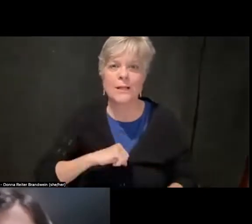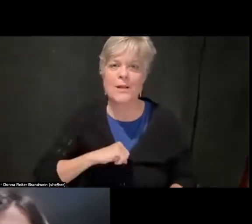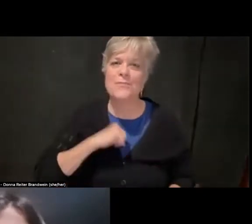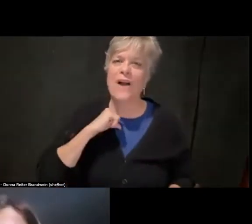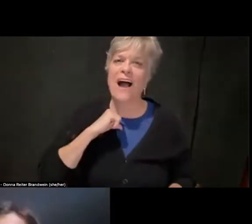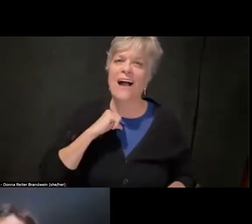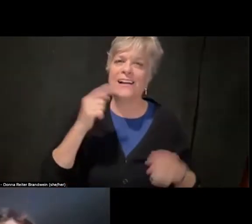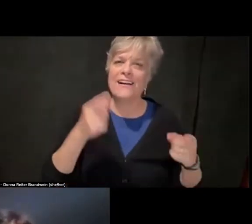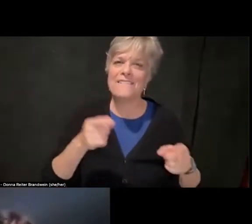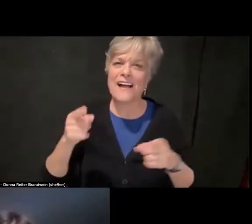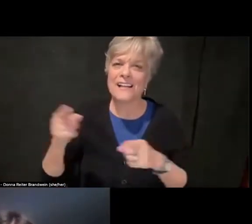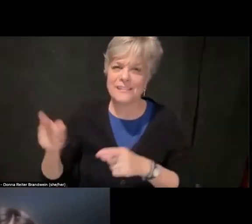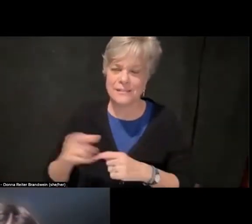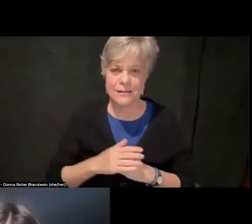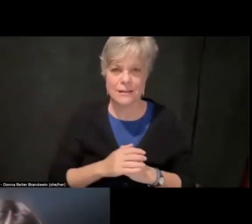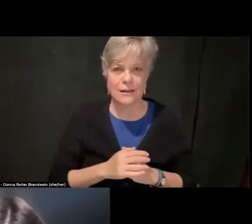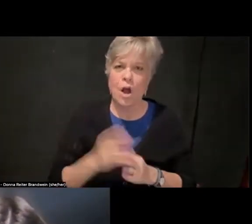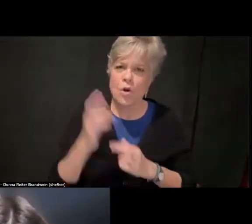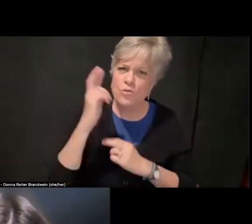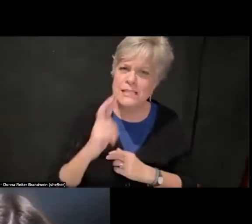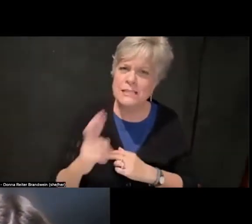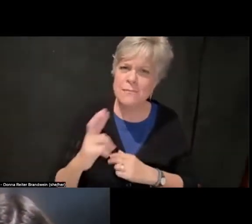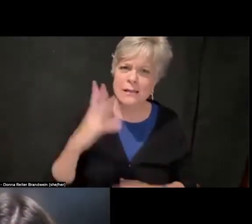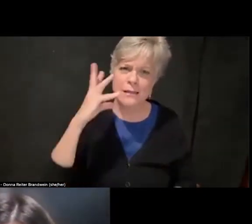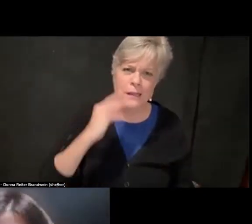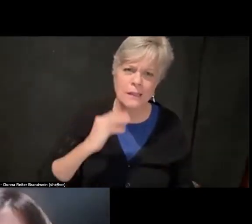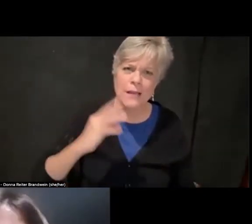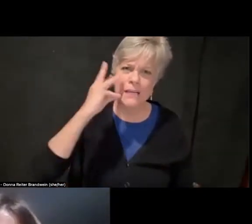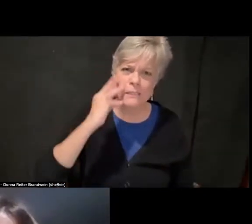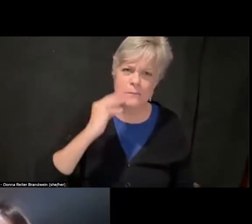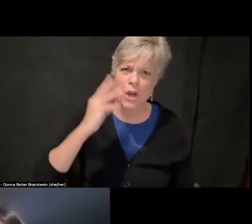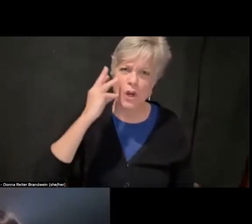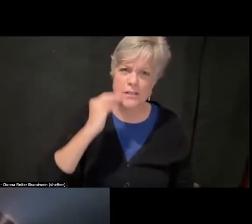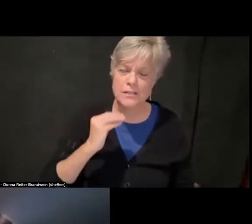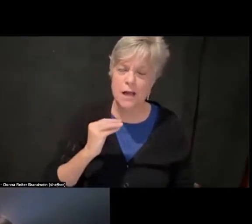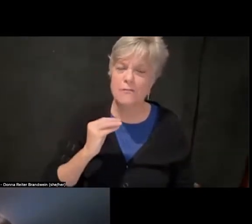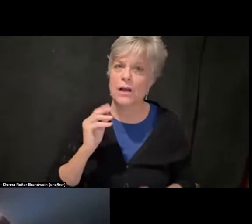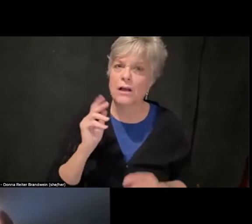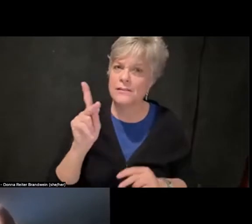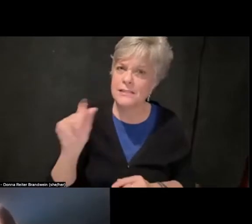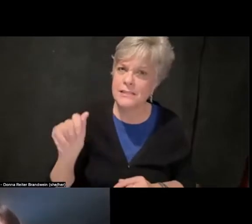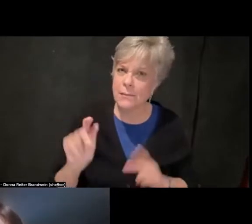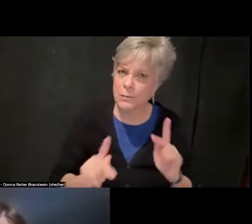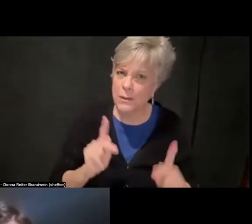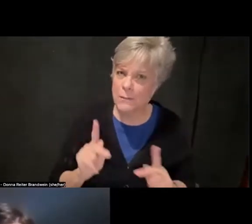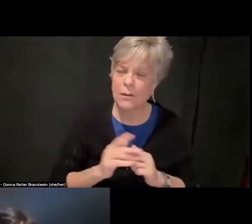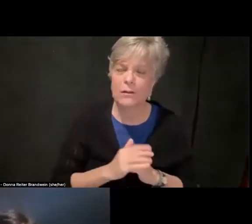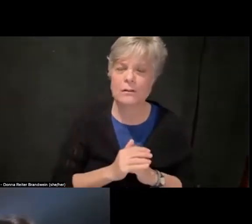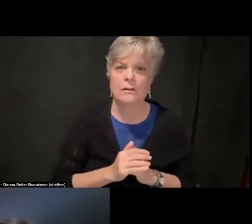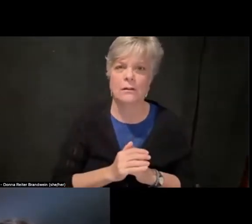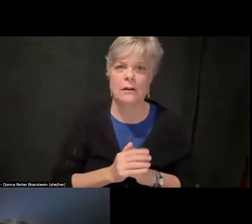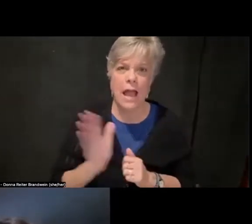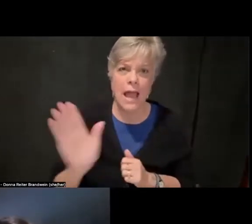respect the lived experience of disability, knowledge about disability and understanding the lived experience